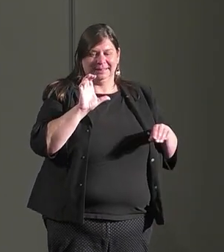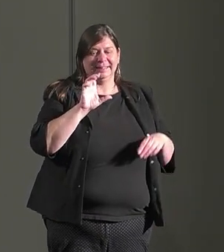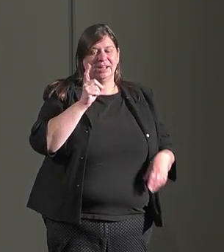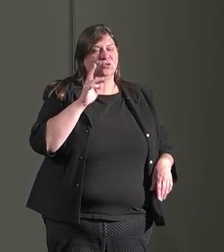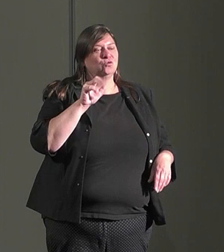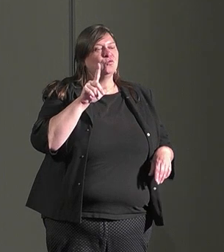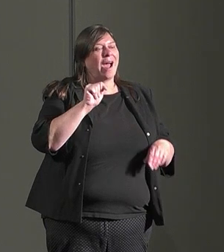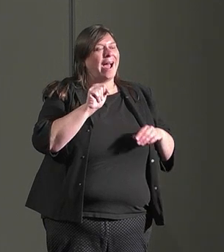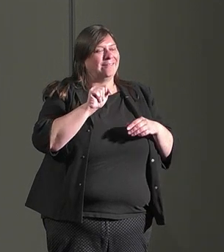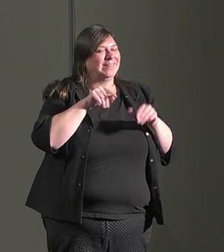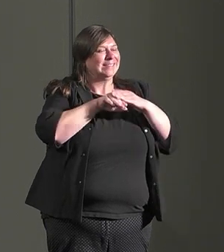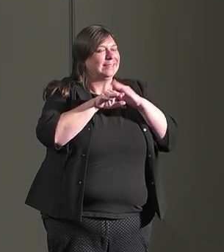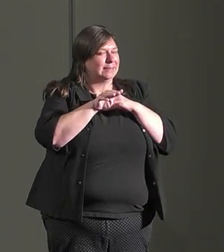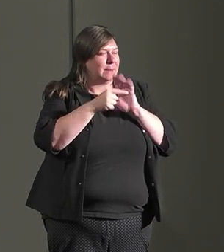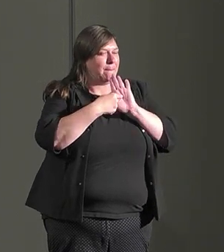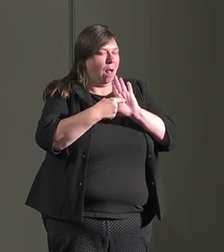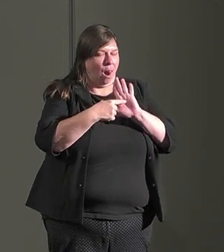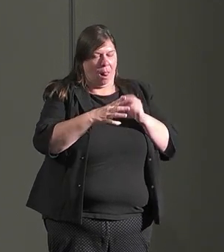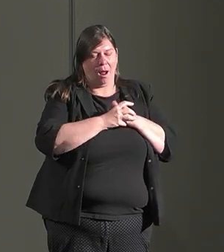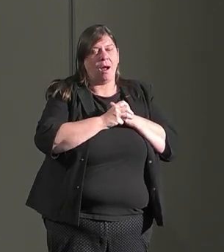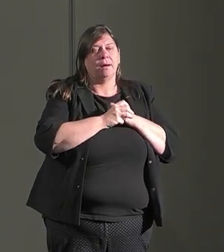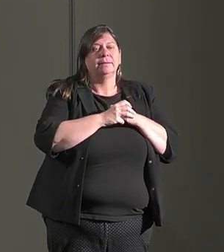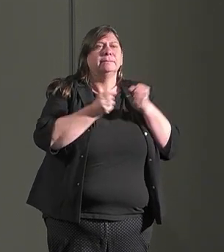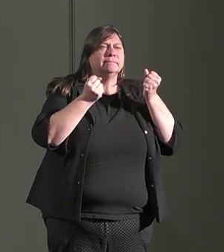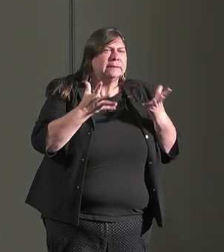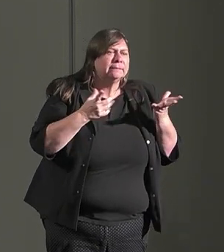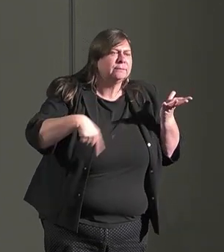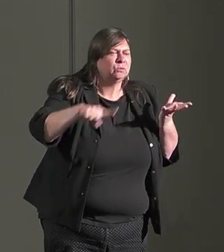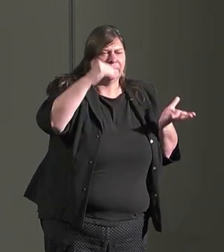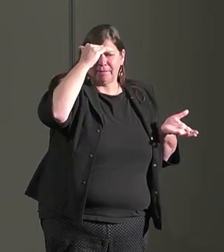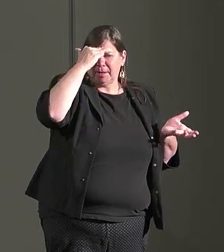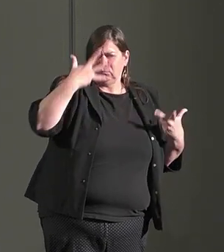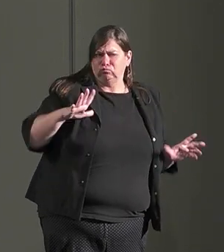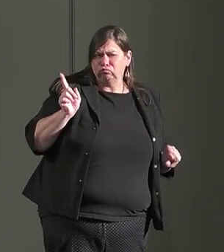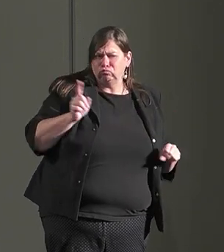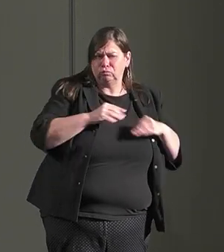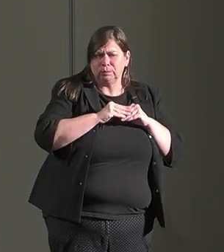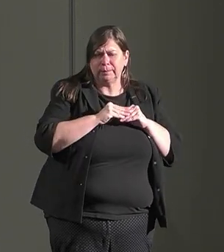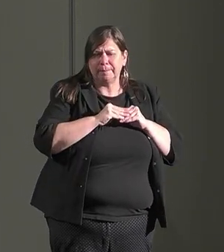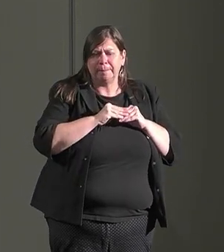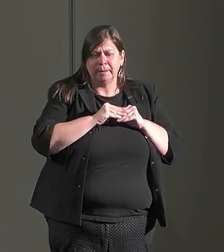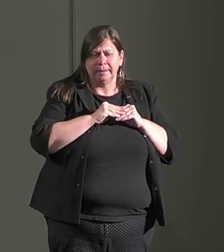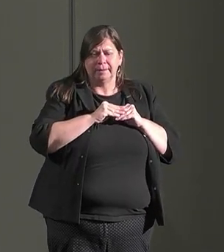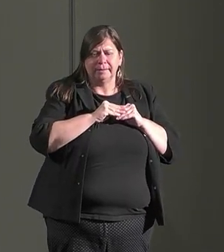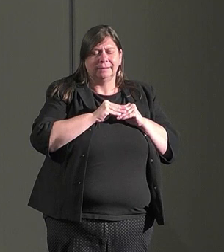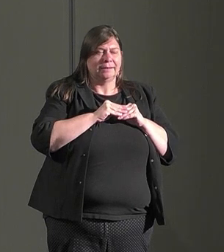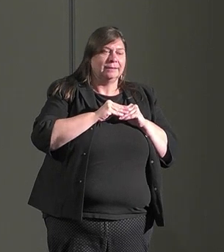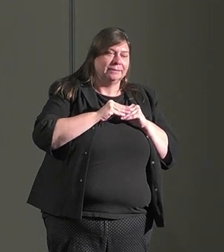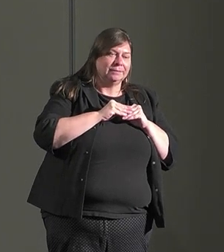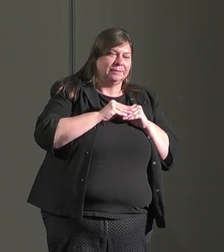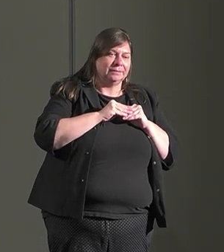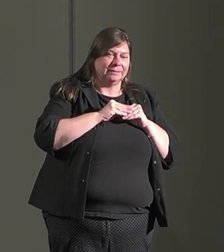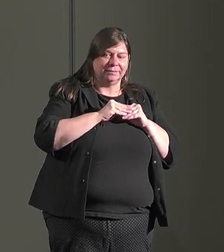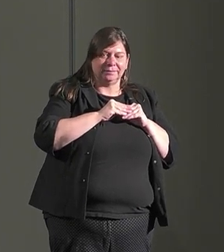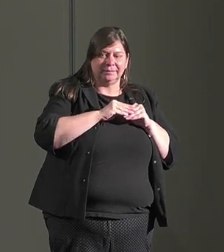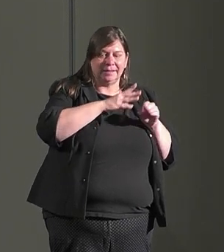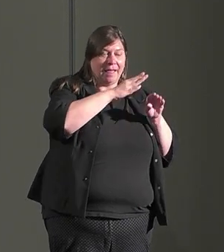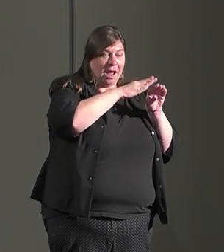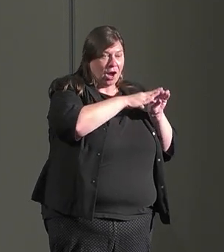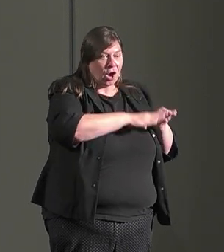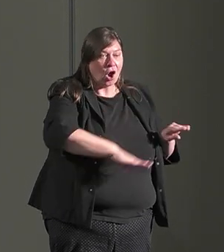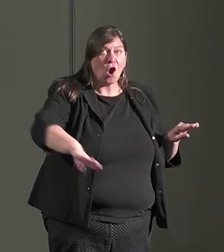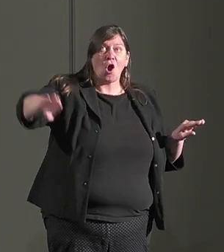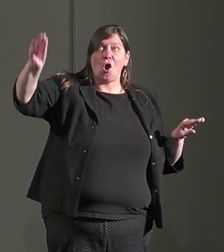you may probably would be familiar with this. And it is basically a curve running along to